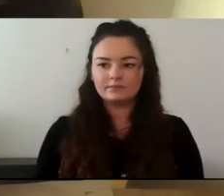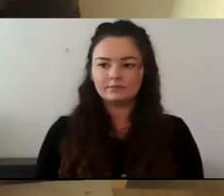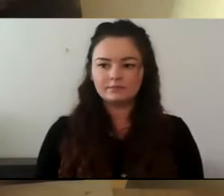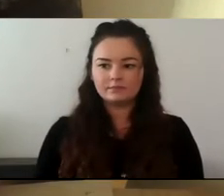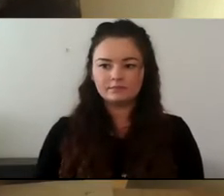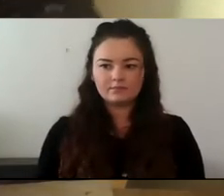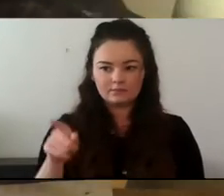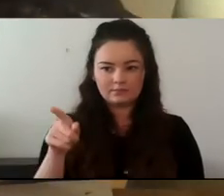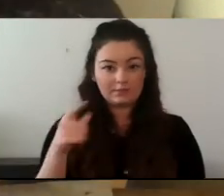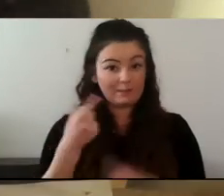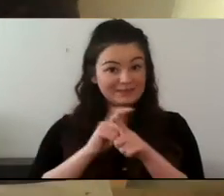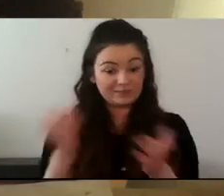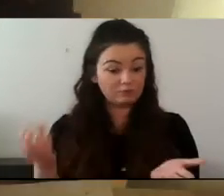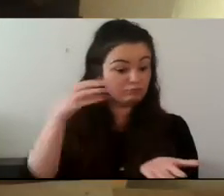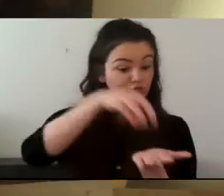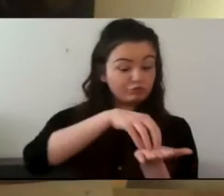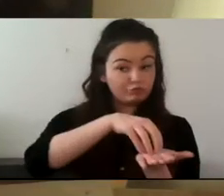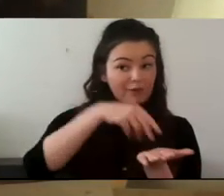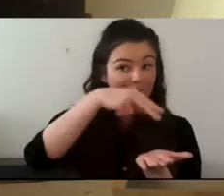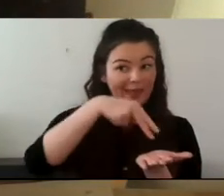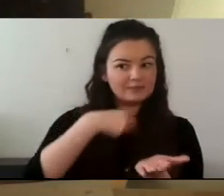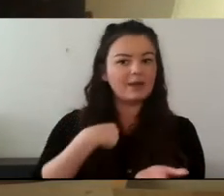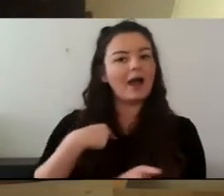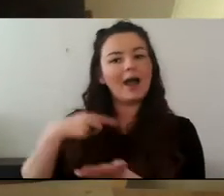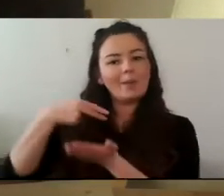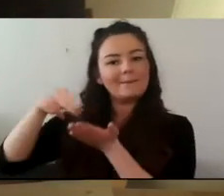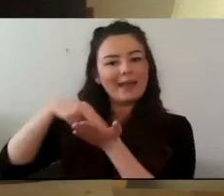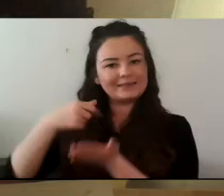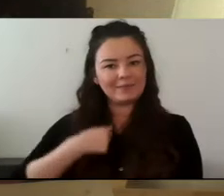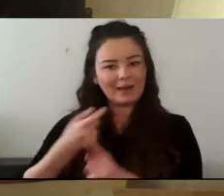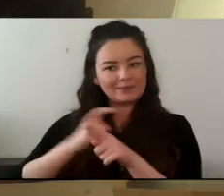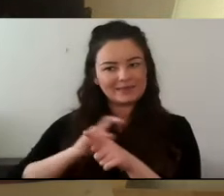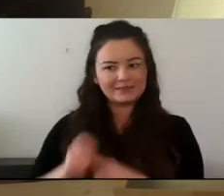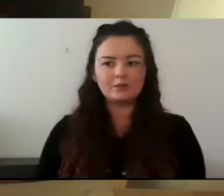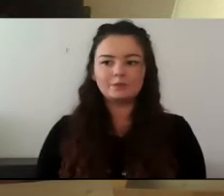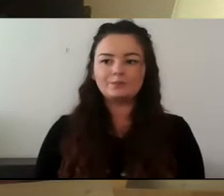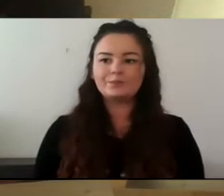dump your potatoes straight in the paint or I'm just going to paint the flat side of my potato